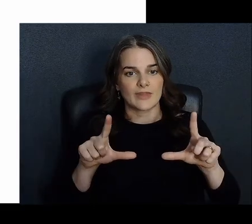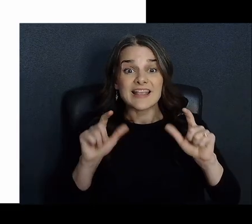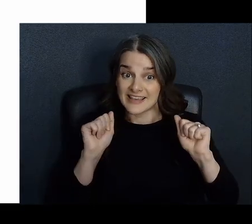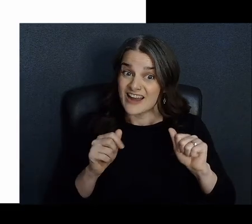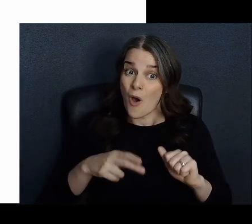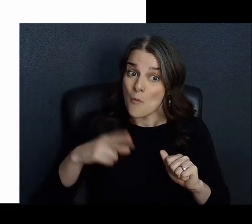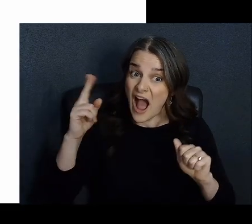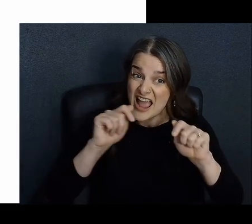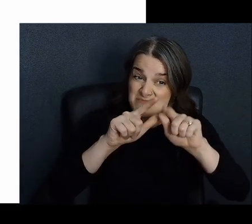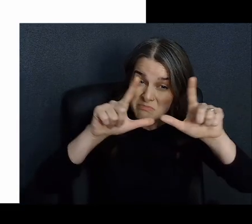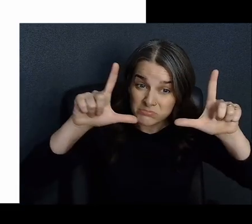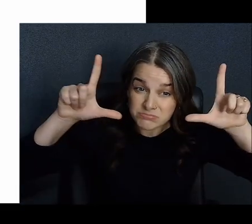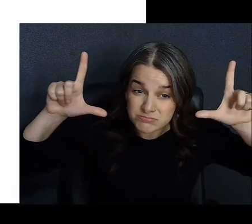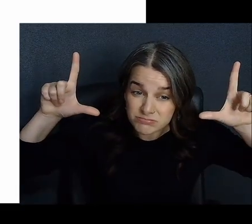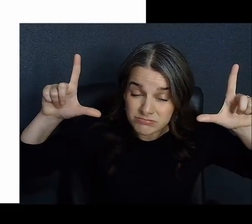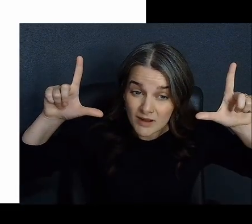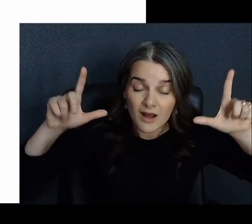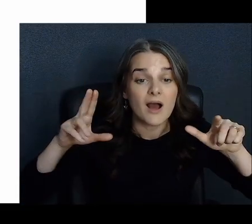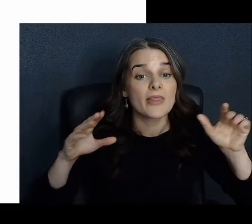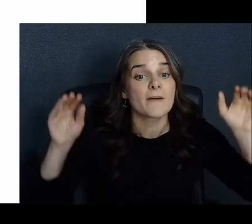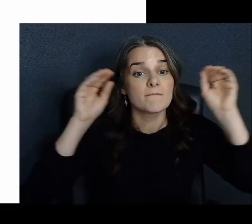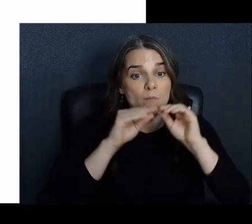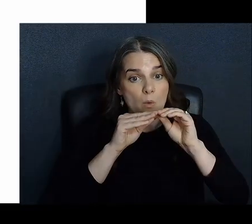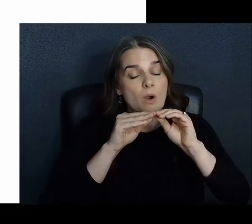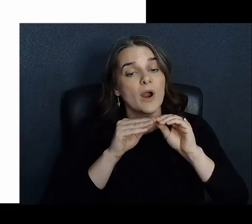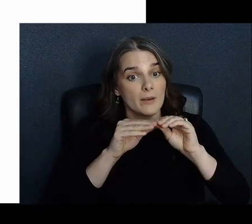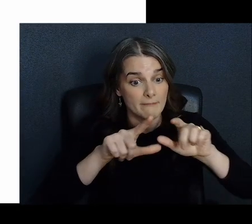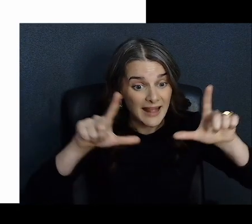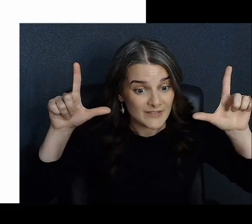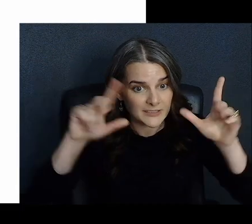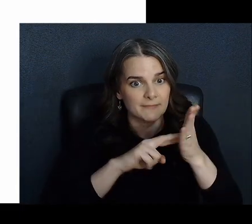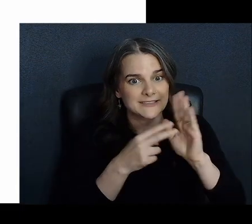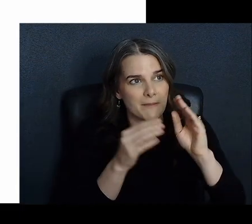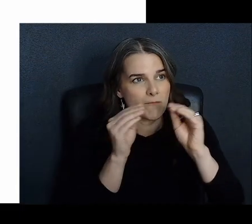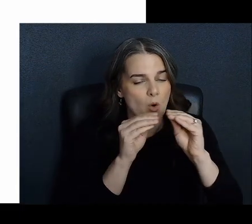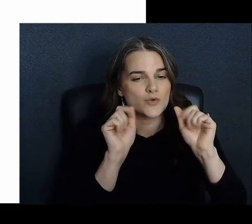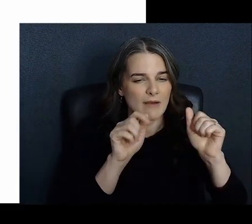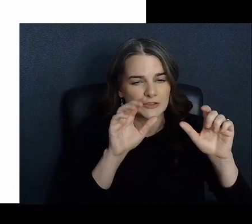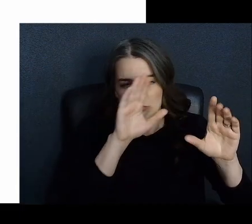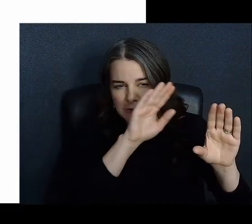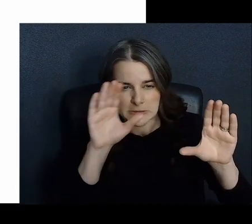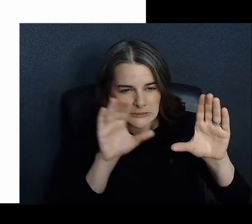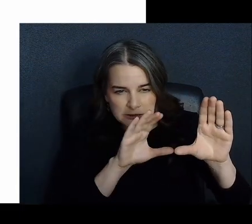the higher the magnification, the more mousing around you're going to have to do. But for people that are new to vision loss,